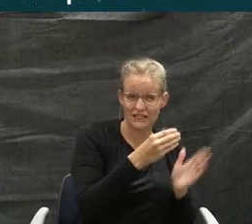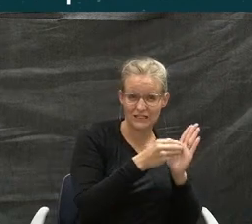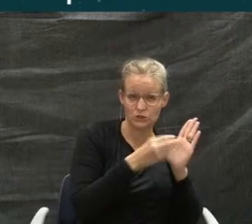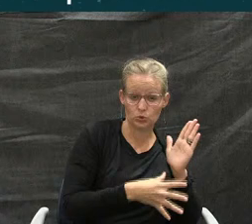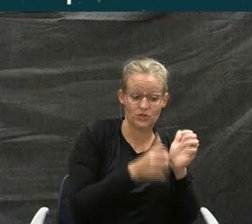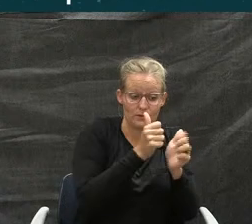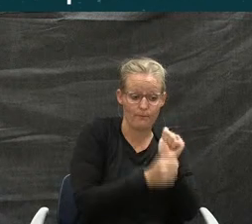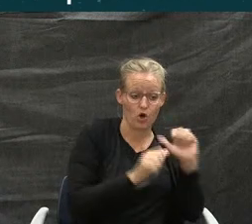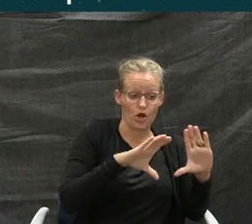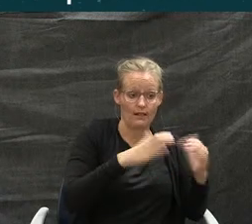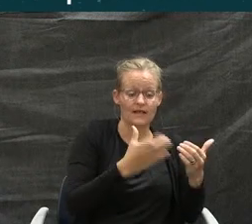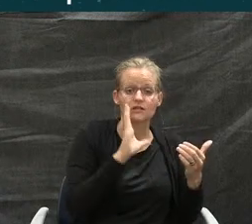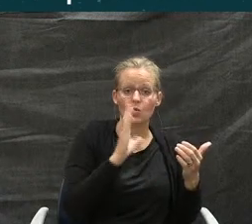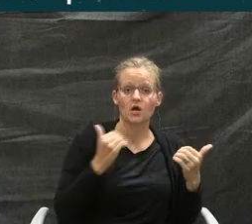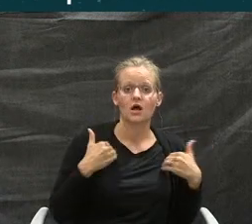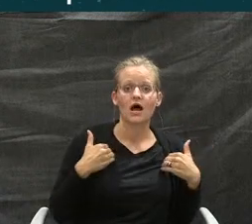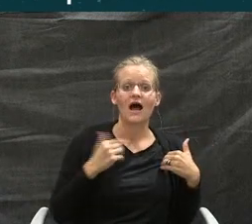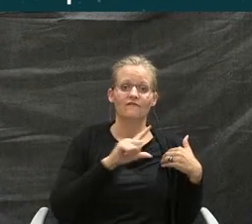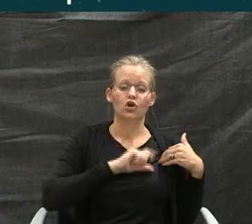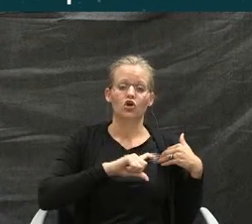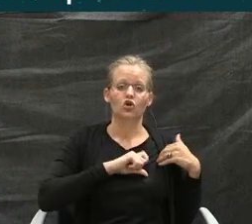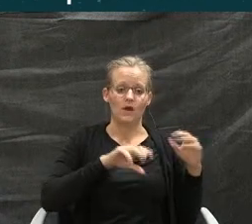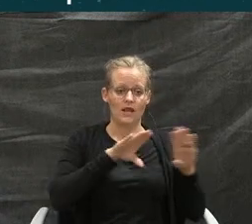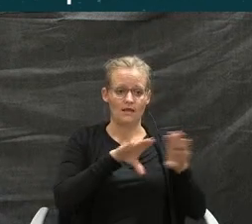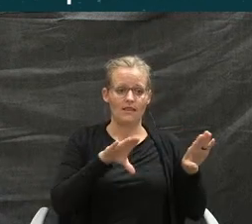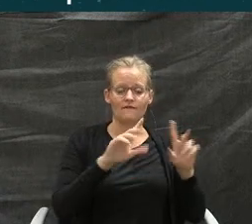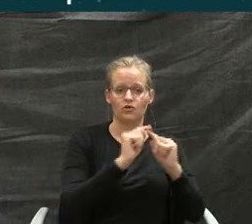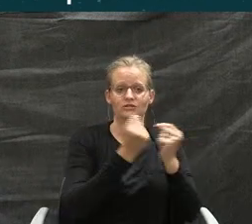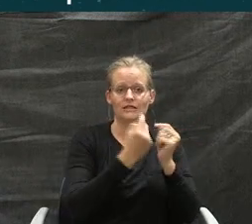will be grade level team based instruction in 15 student pods